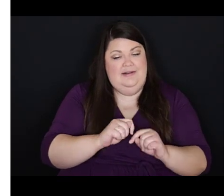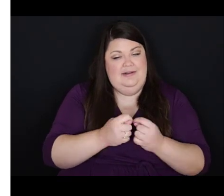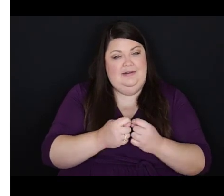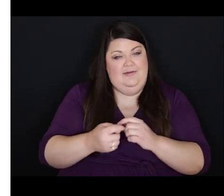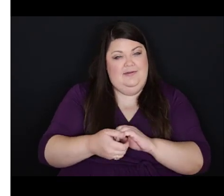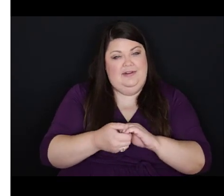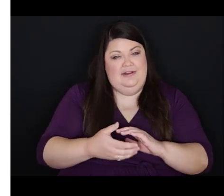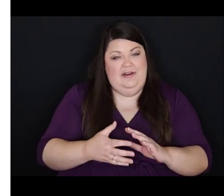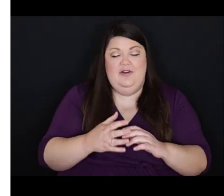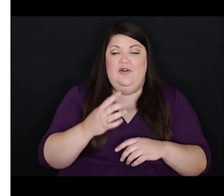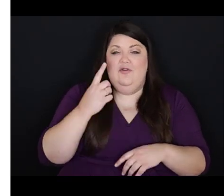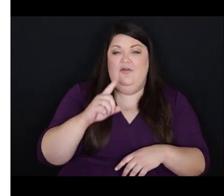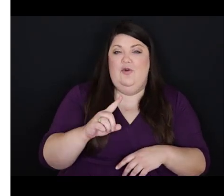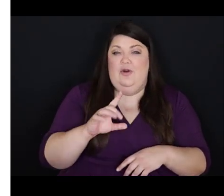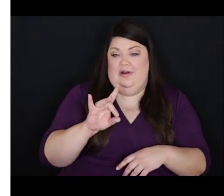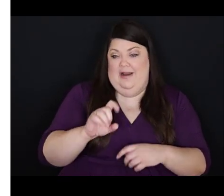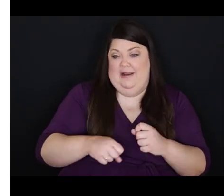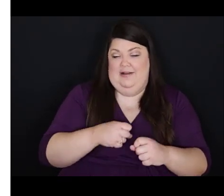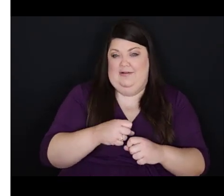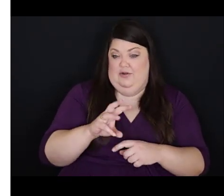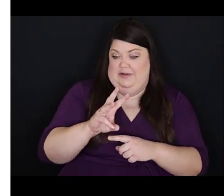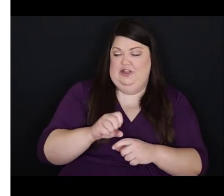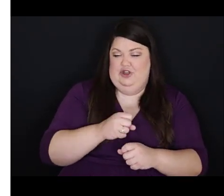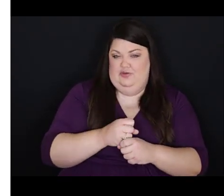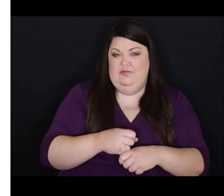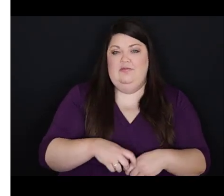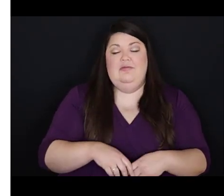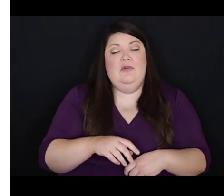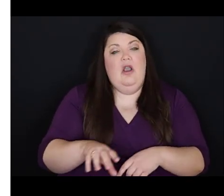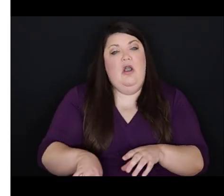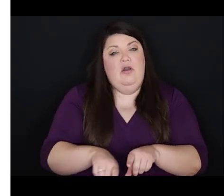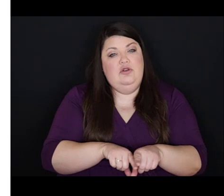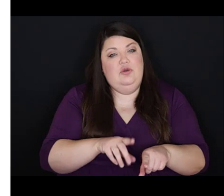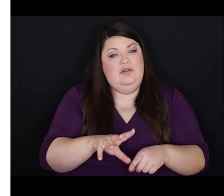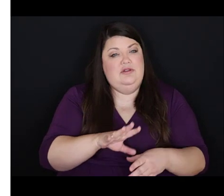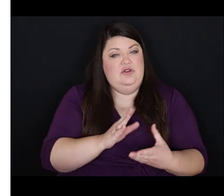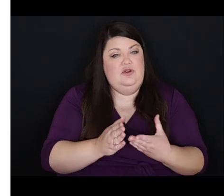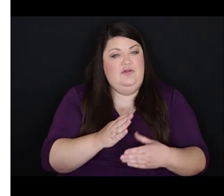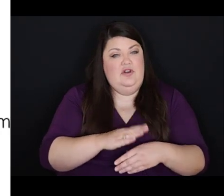16 years. In addition, Jim serves on the Interagency State Plan Steering Committee.